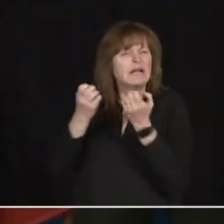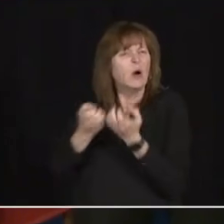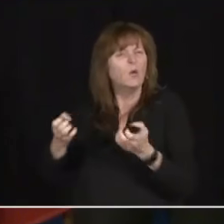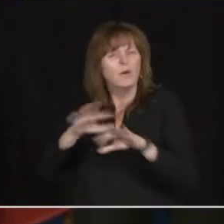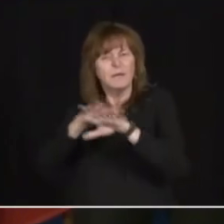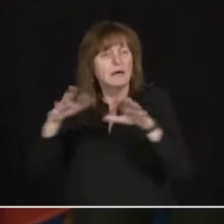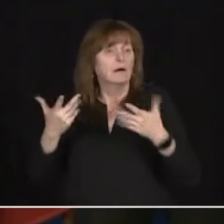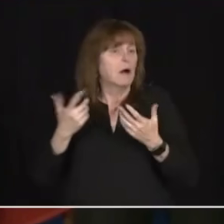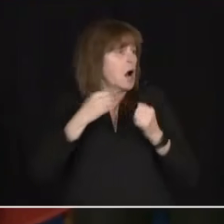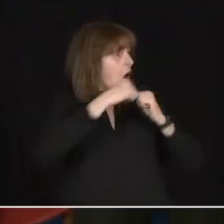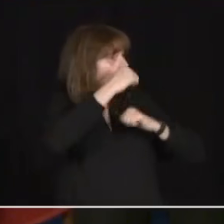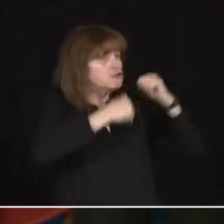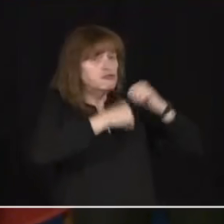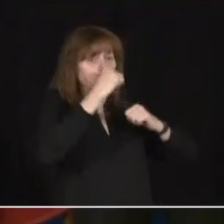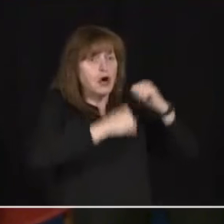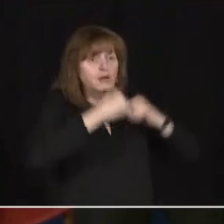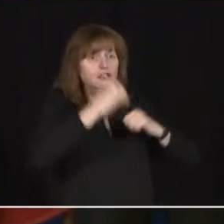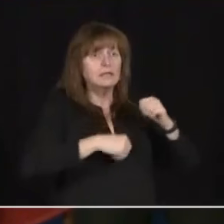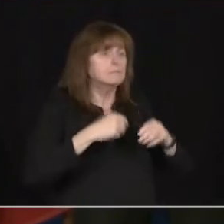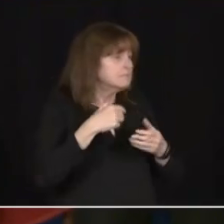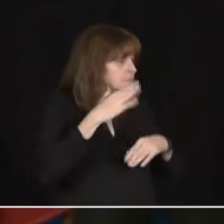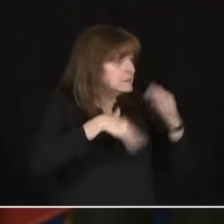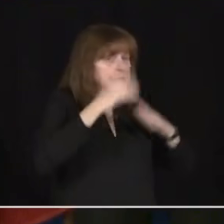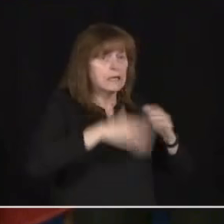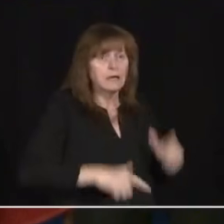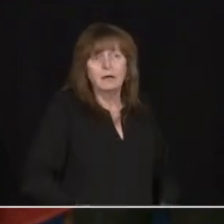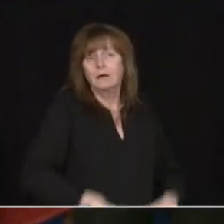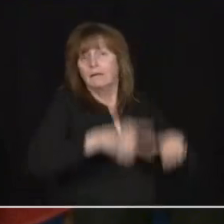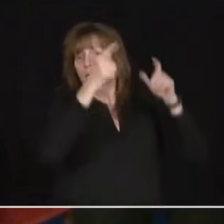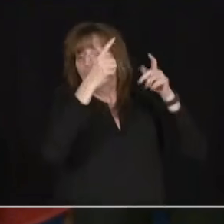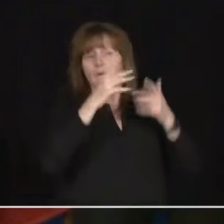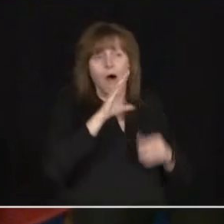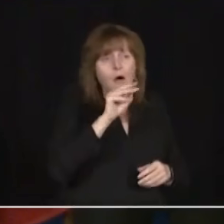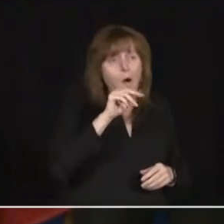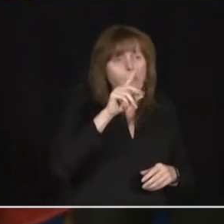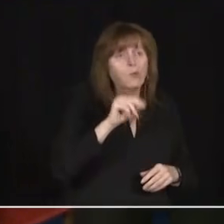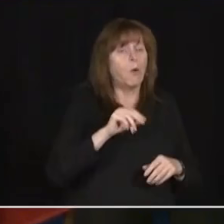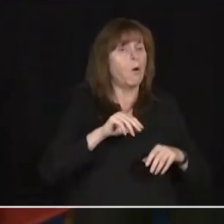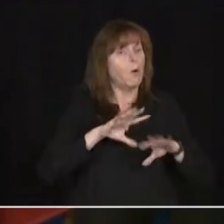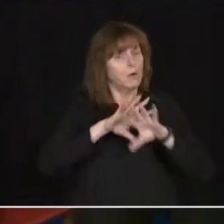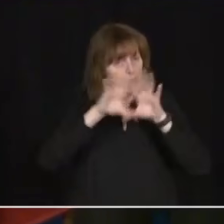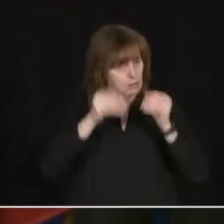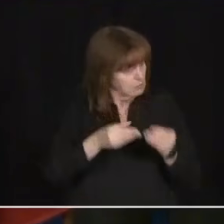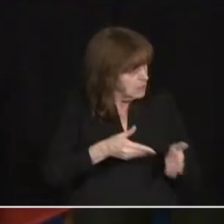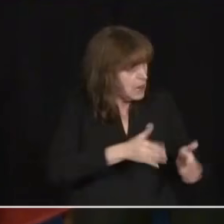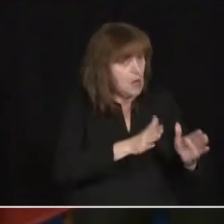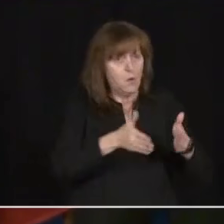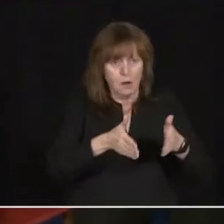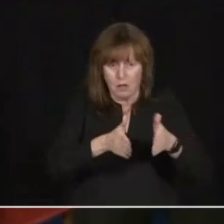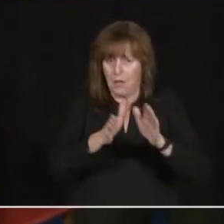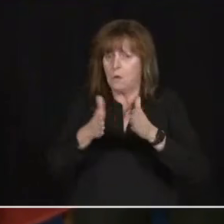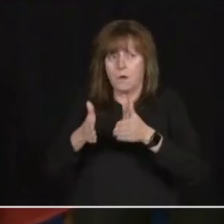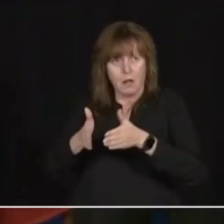construction projects including multi unit construction projects like apartments and condominium s while